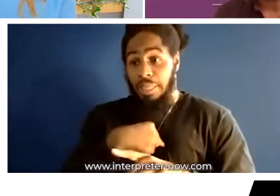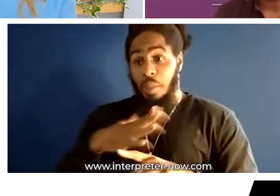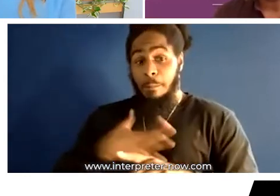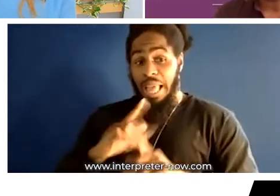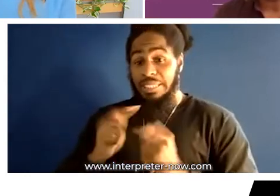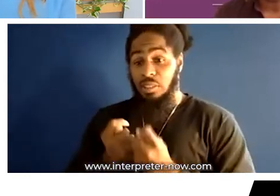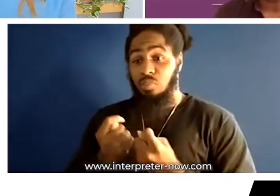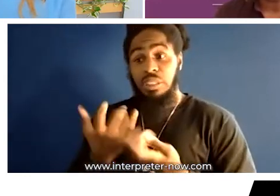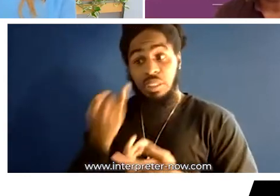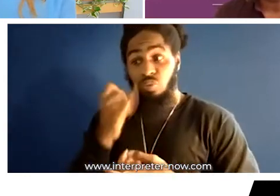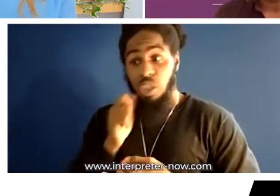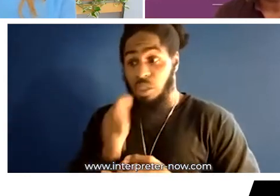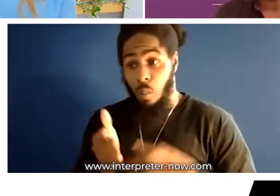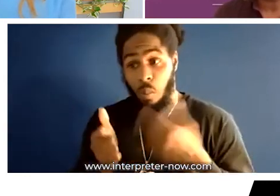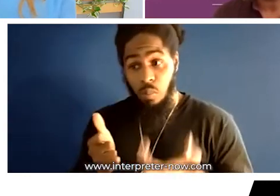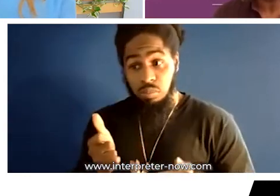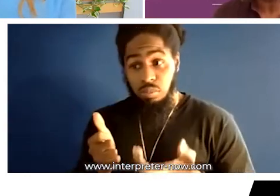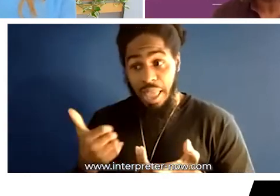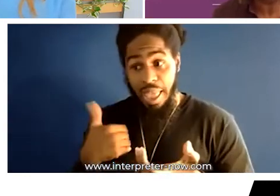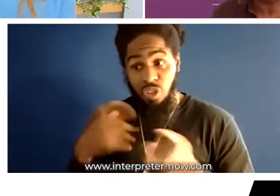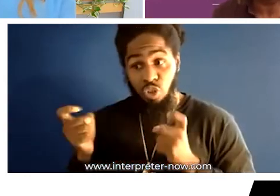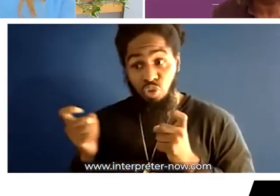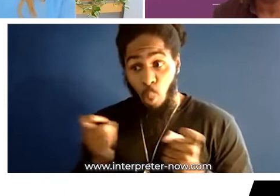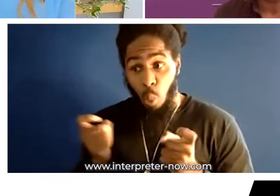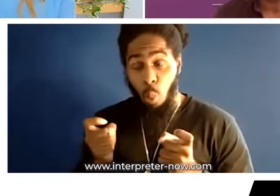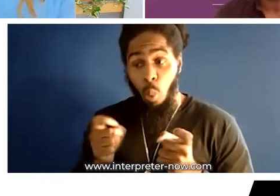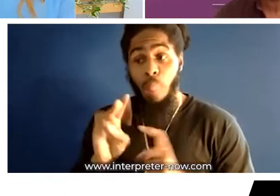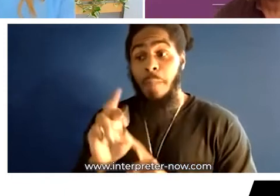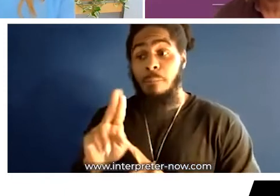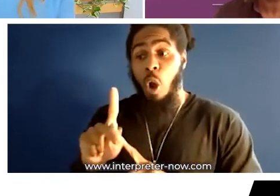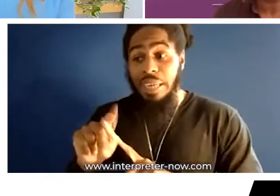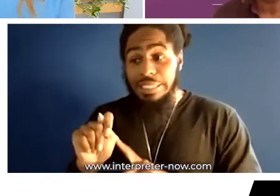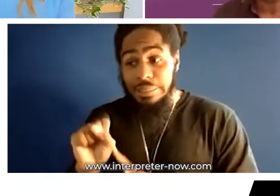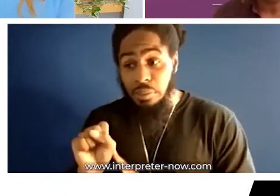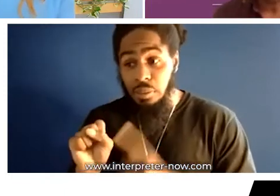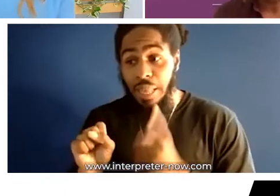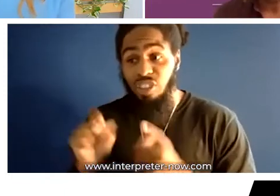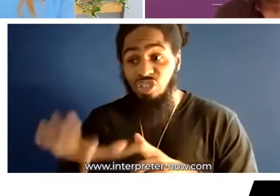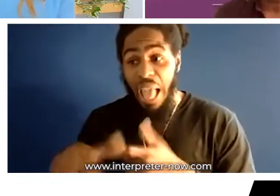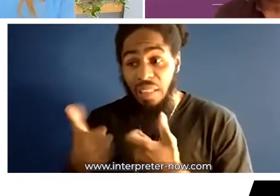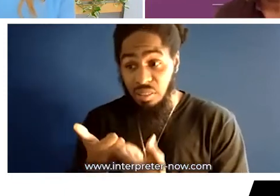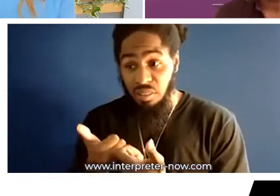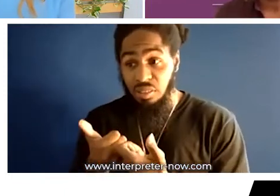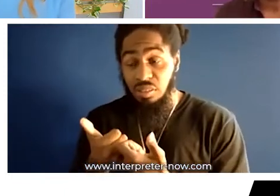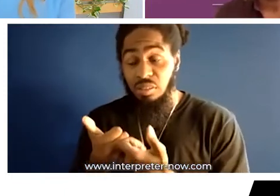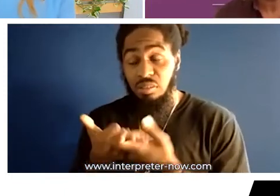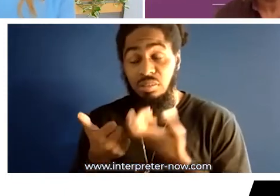good handle on the local markets, global markets, and the challenges that are most relevant